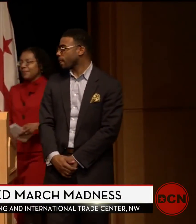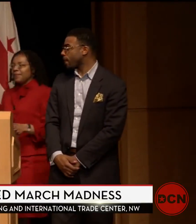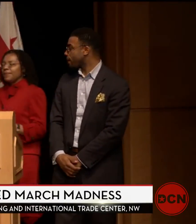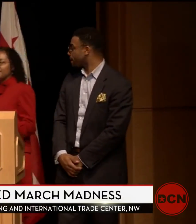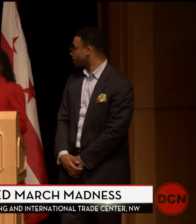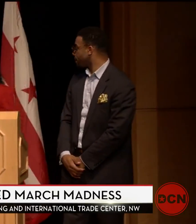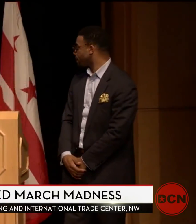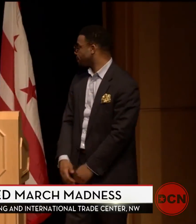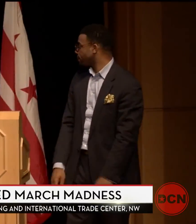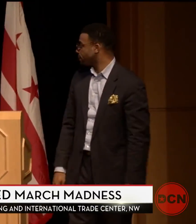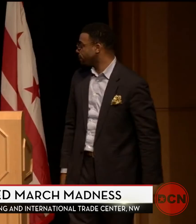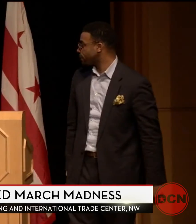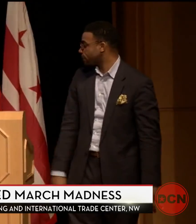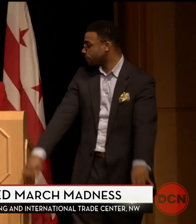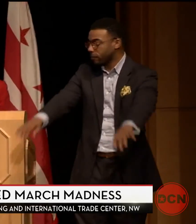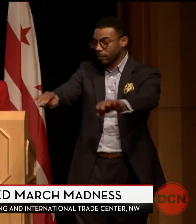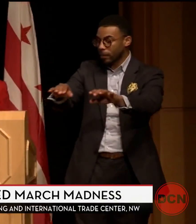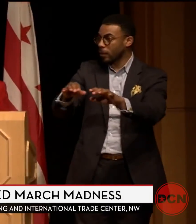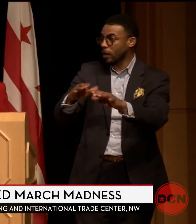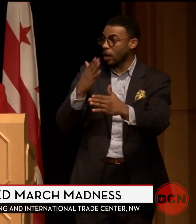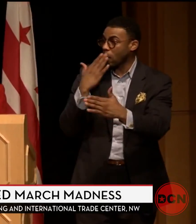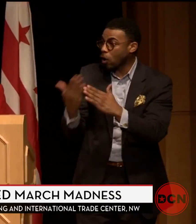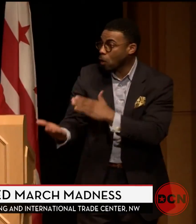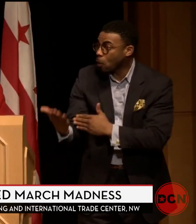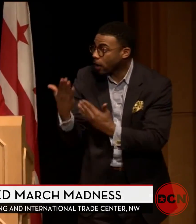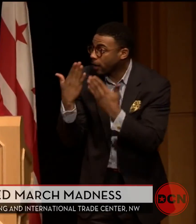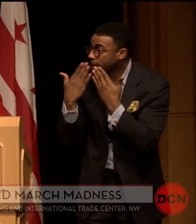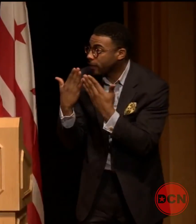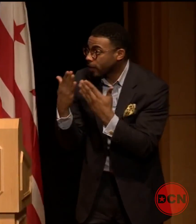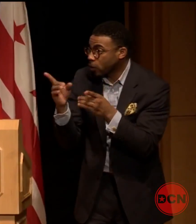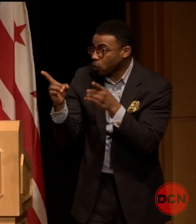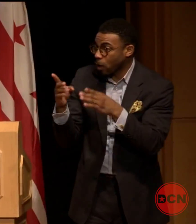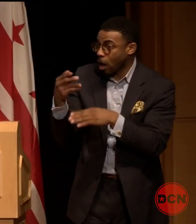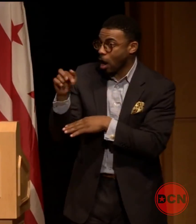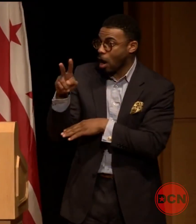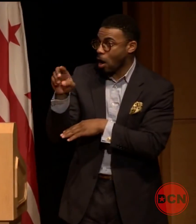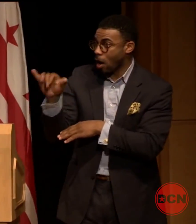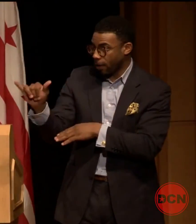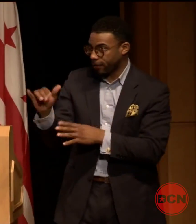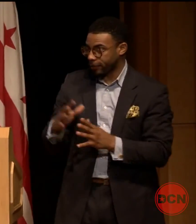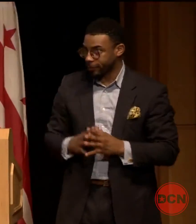GOOD MORNING AND THANK YOU, DIRECTOR HARVEY.